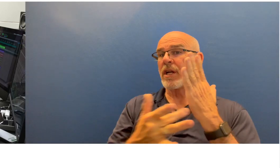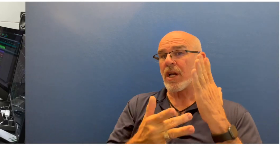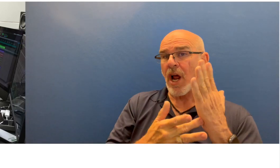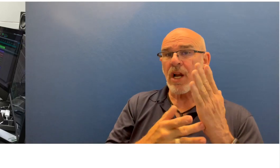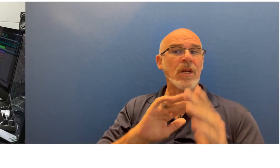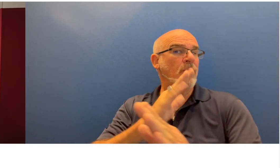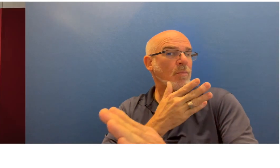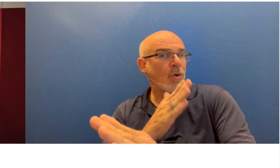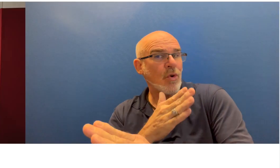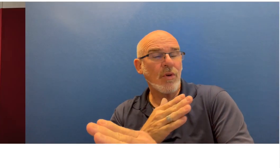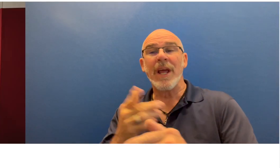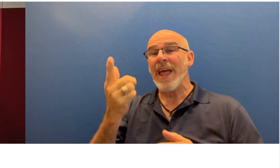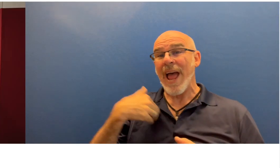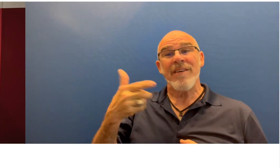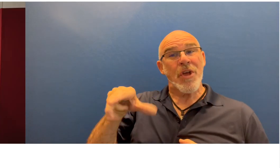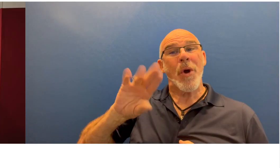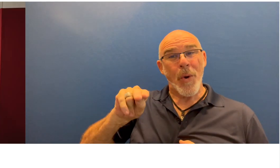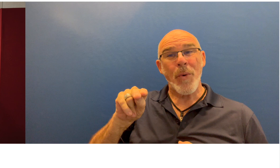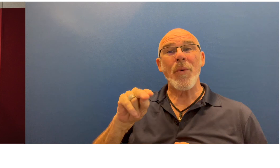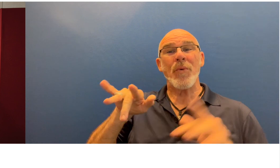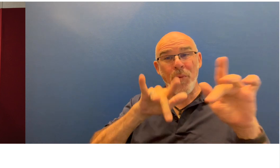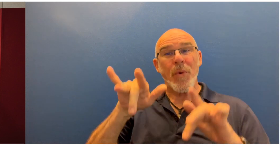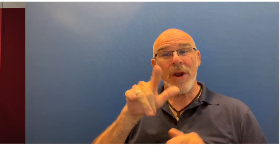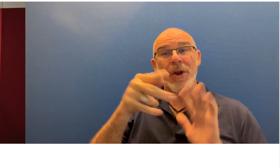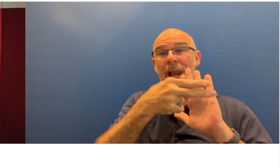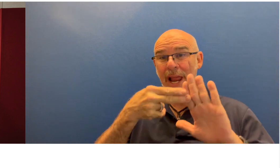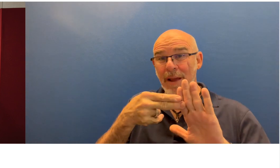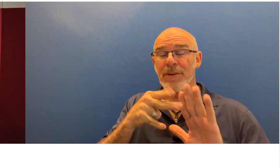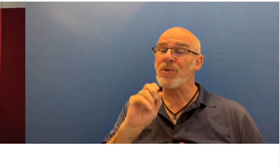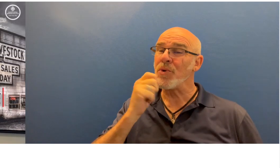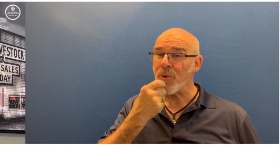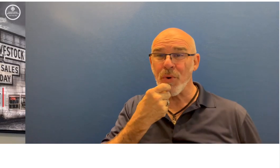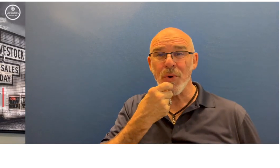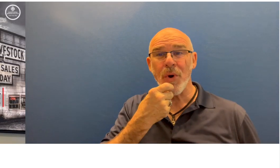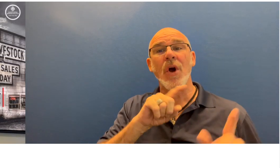They have their own record label, which is really cool. You can go on Spotify and find,